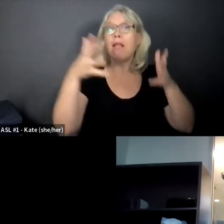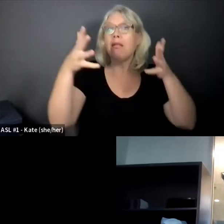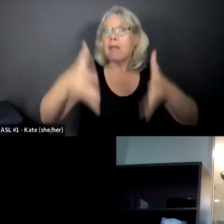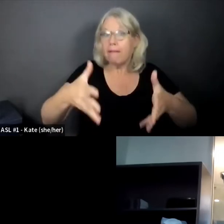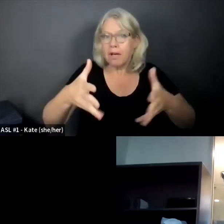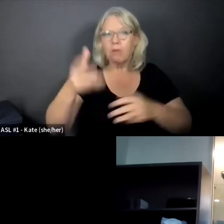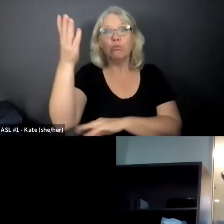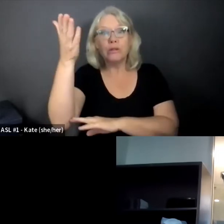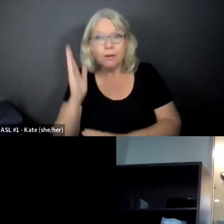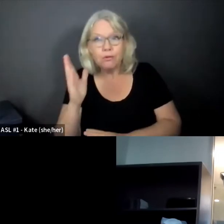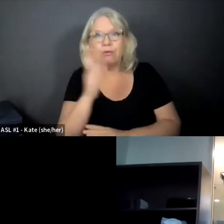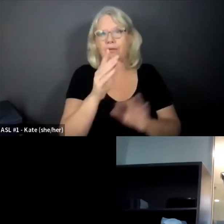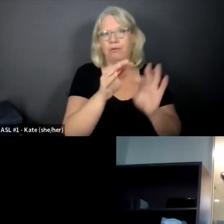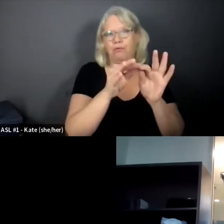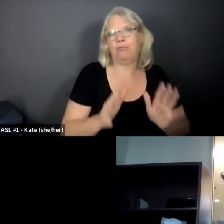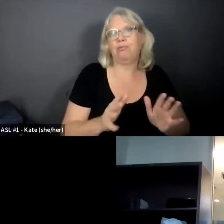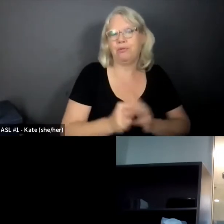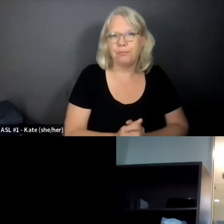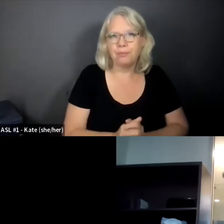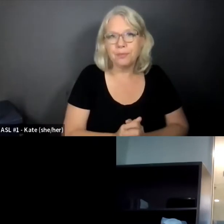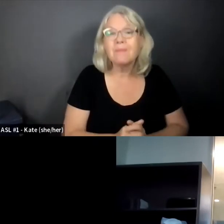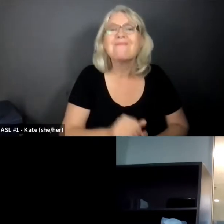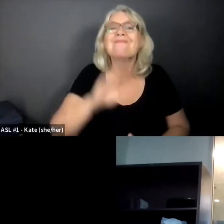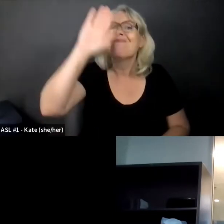PLEASE BE ADVISED THAT THE INTERPRETERS WILL BE SWITCHING PERIODICALLY.